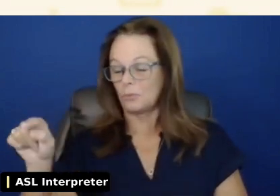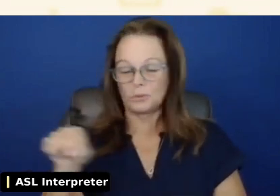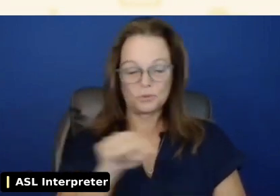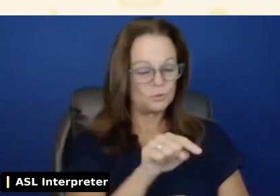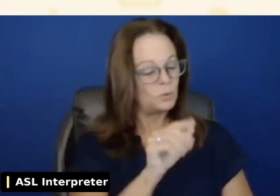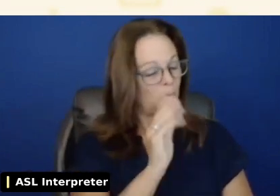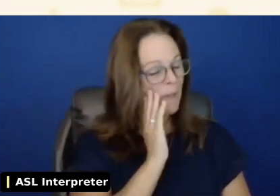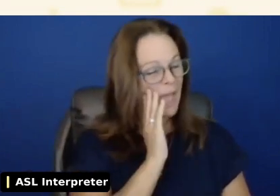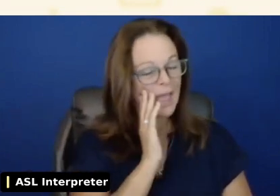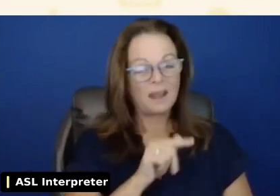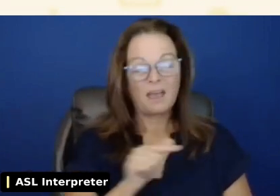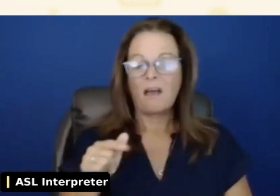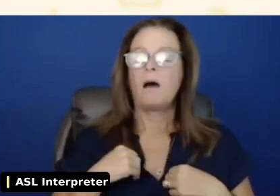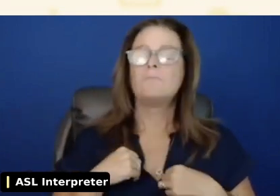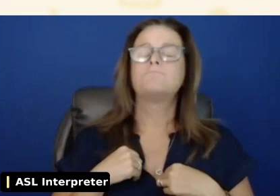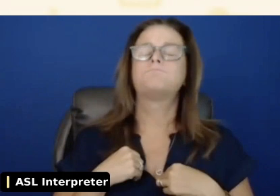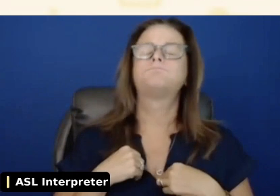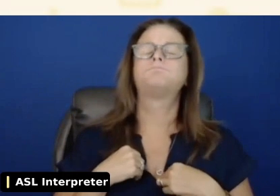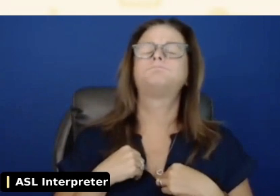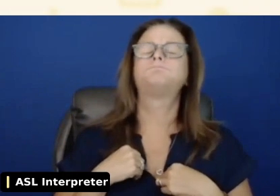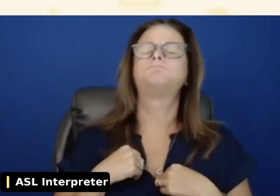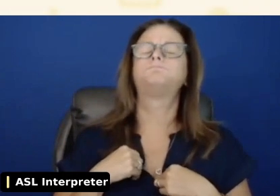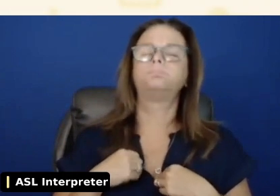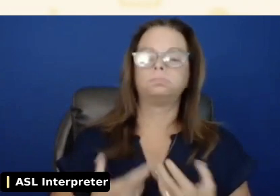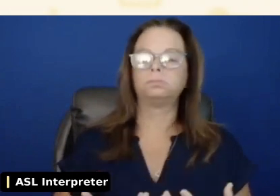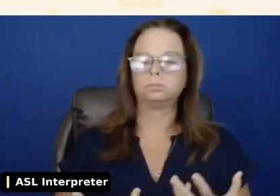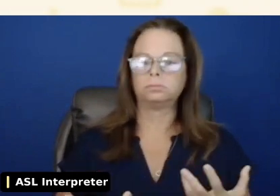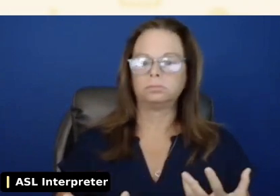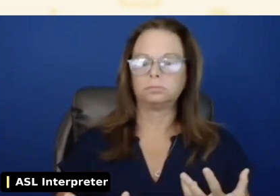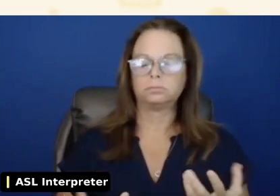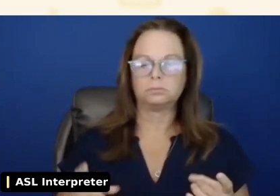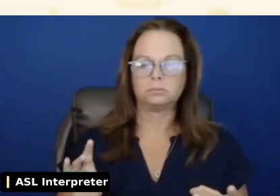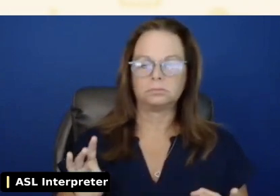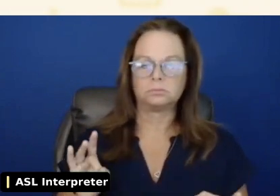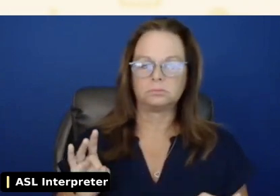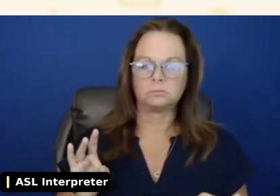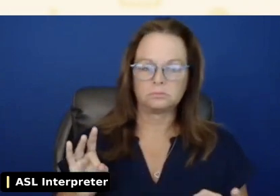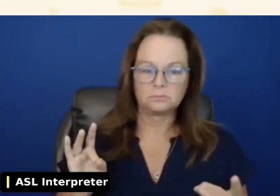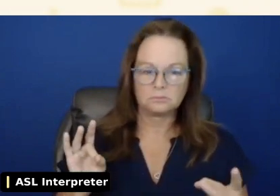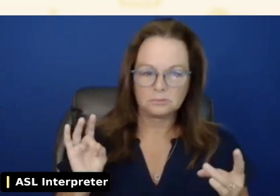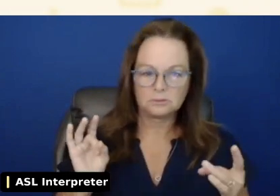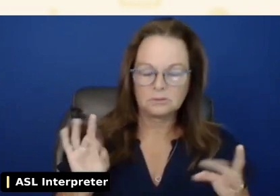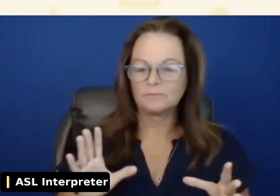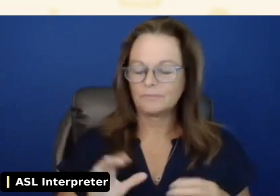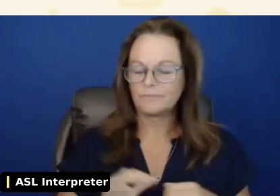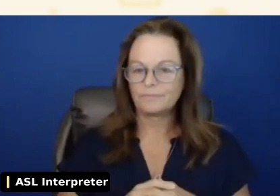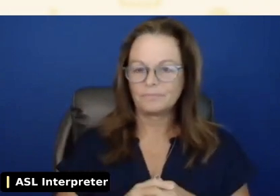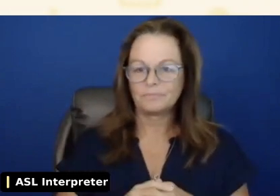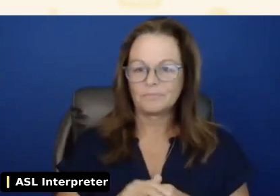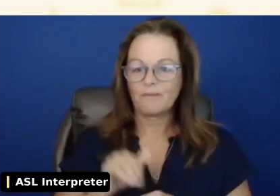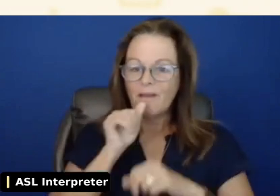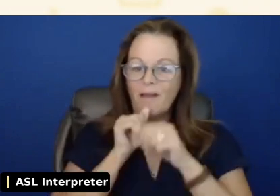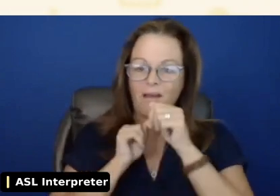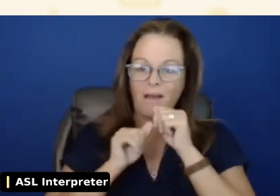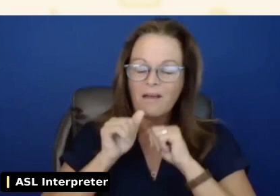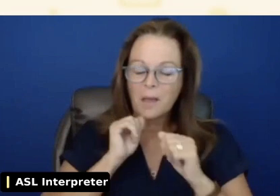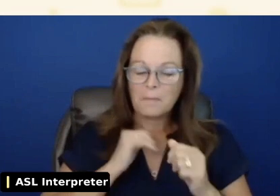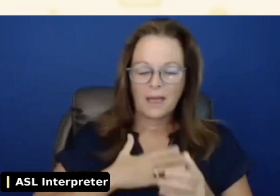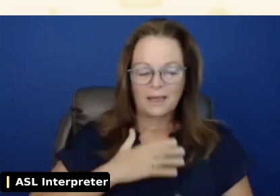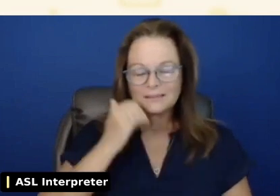And it was really difficult to accommodate my daily existence,